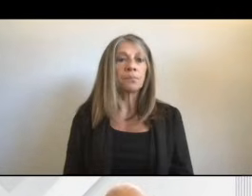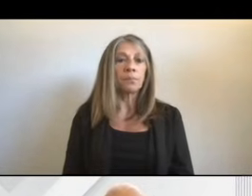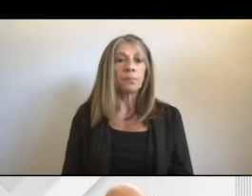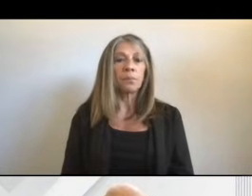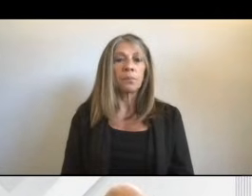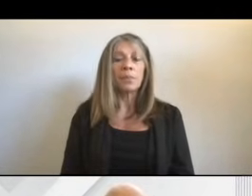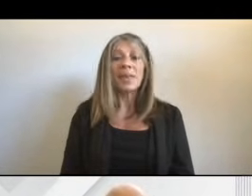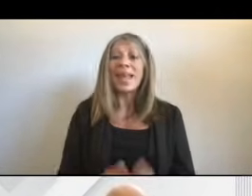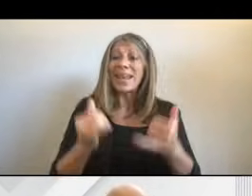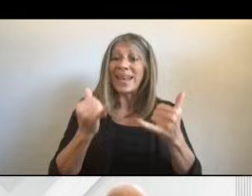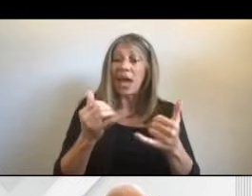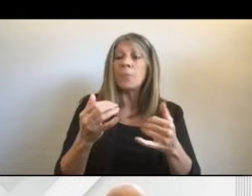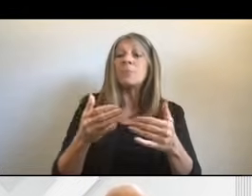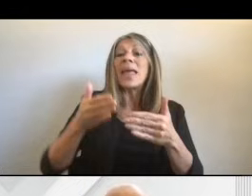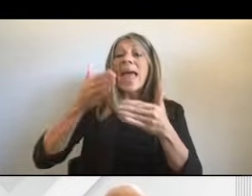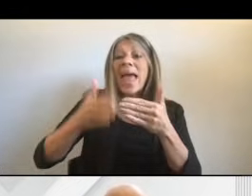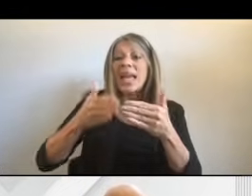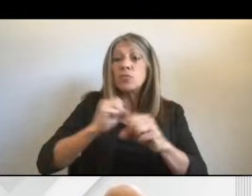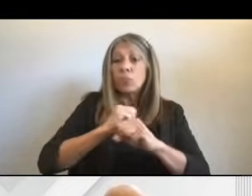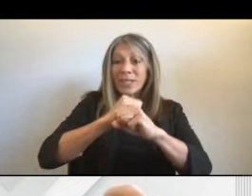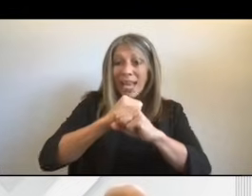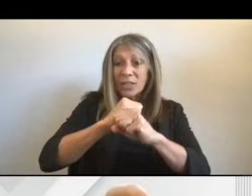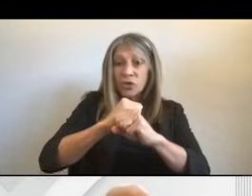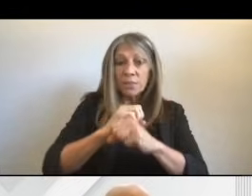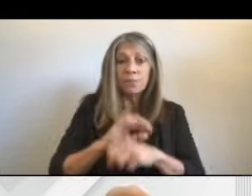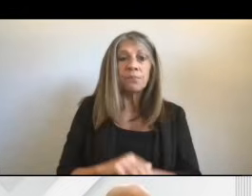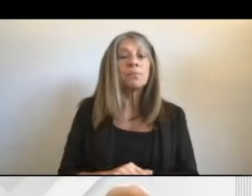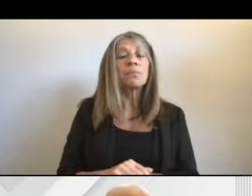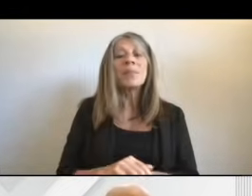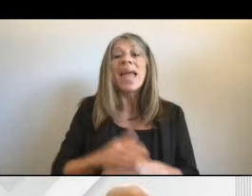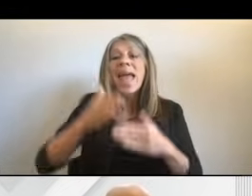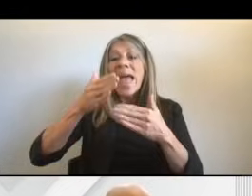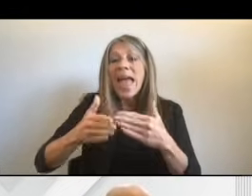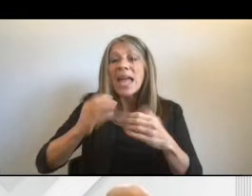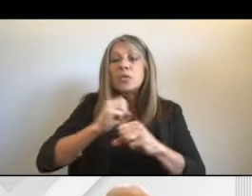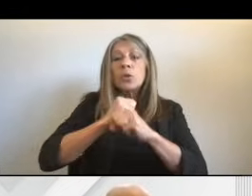Now edge protection. Edge protection must be provided